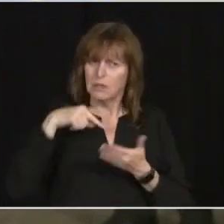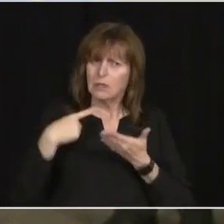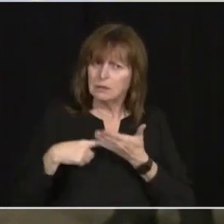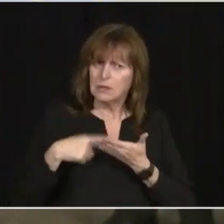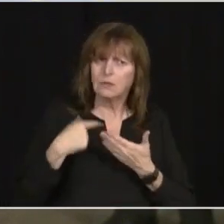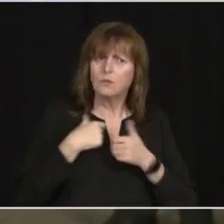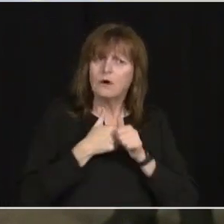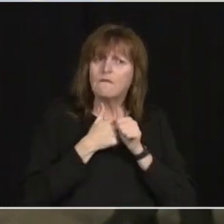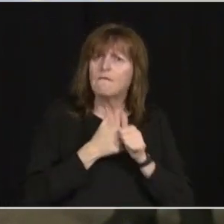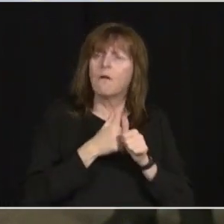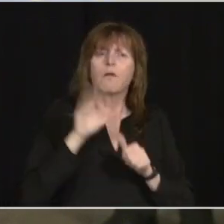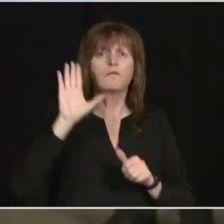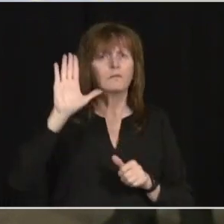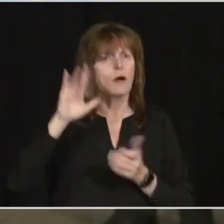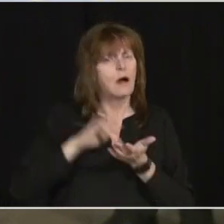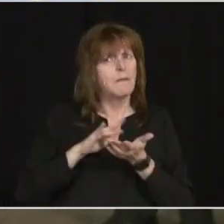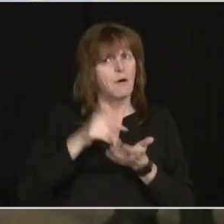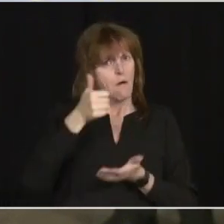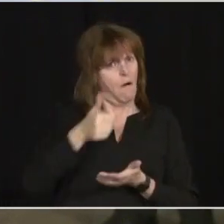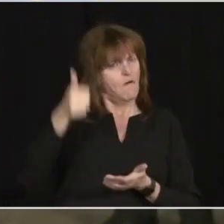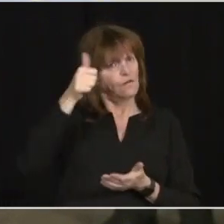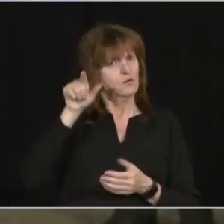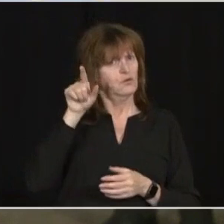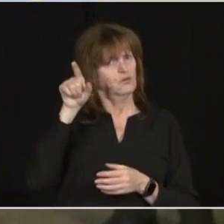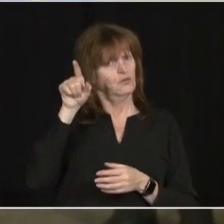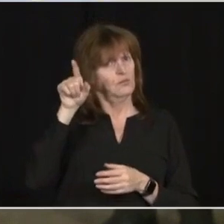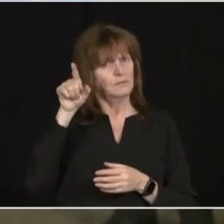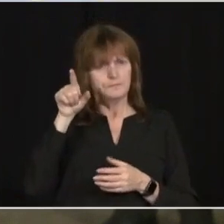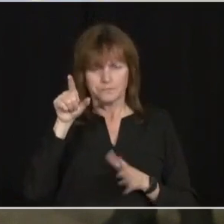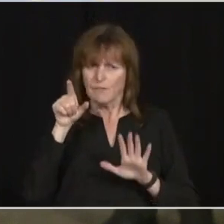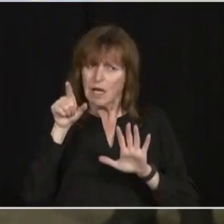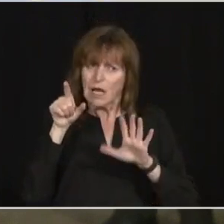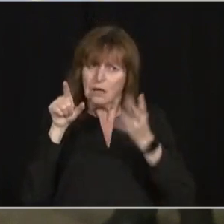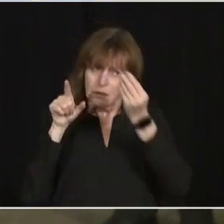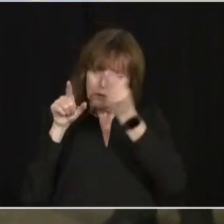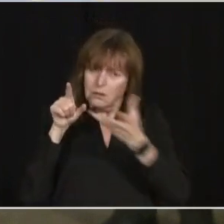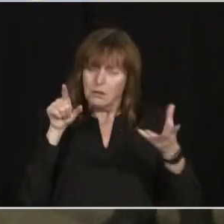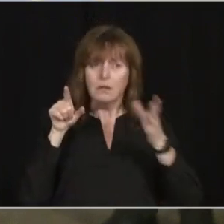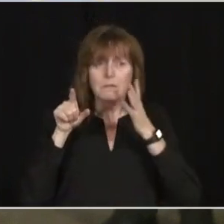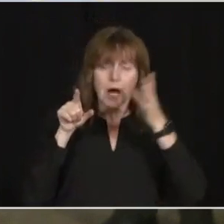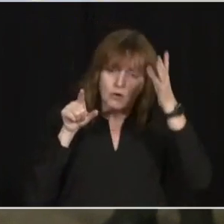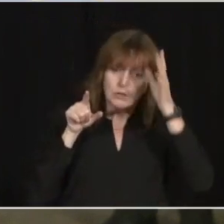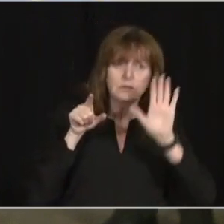the advice of the Chief Medical Officer, but of course parents should know we are going to